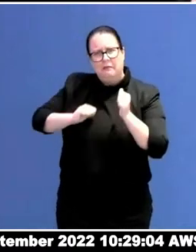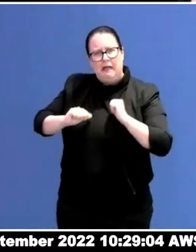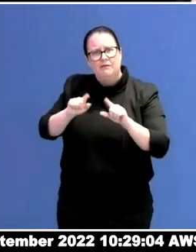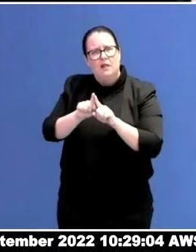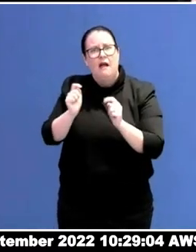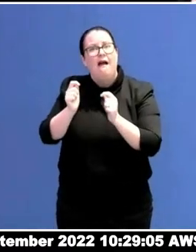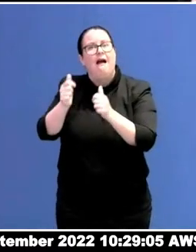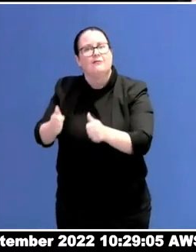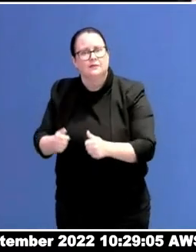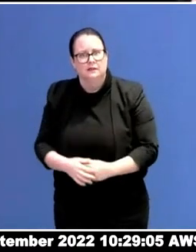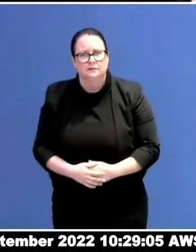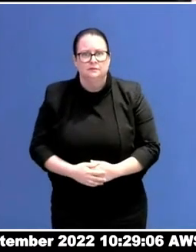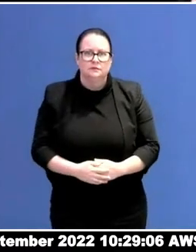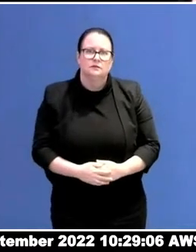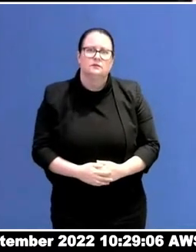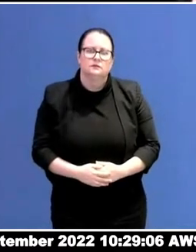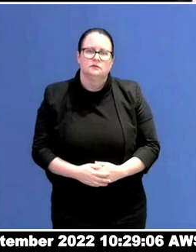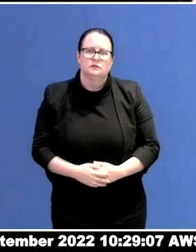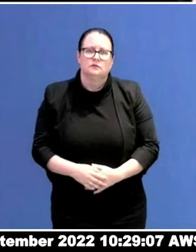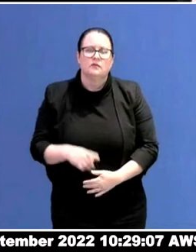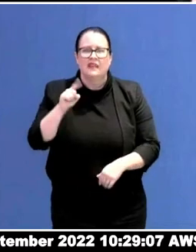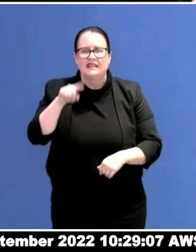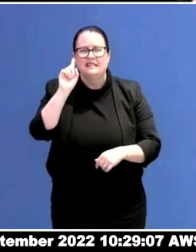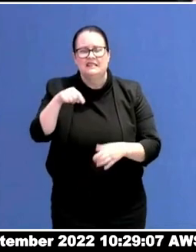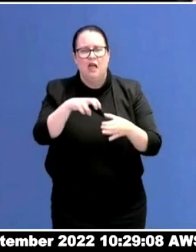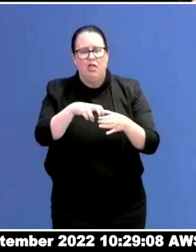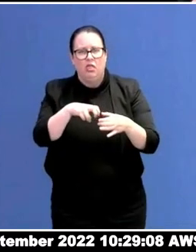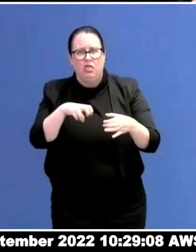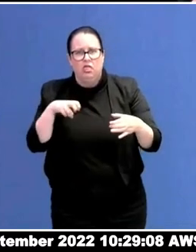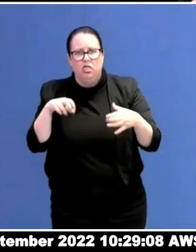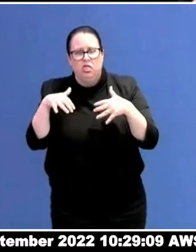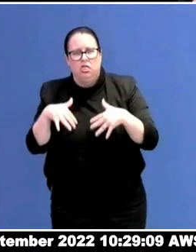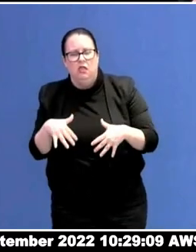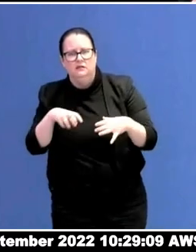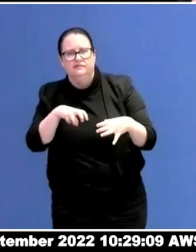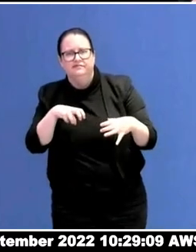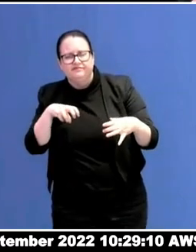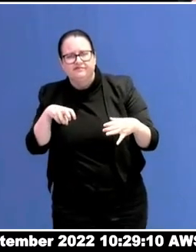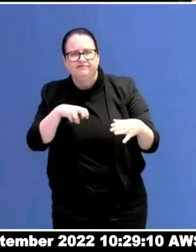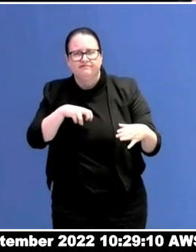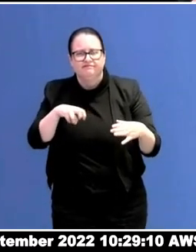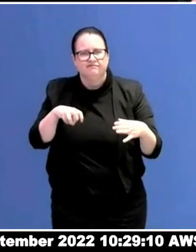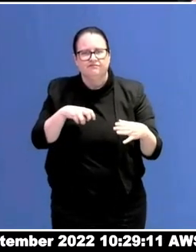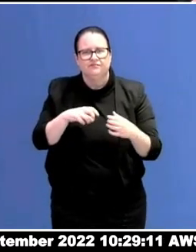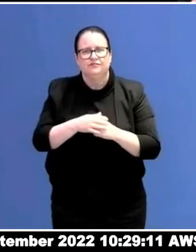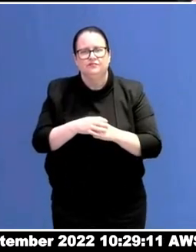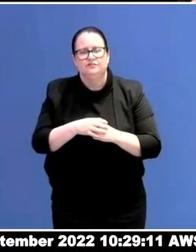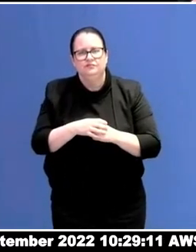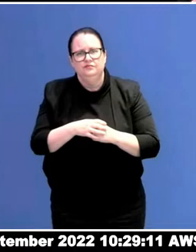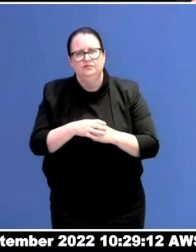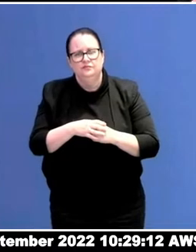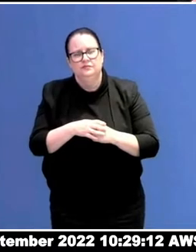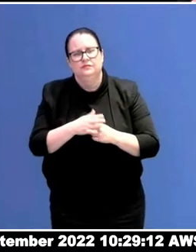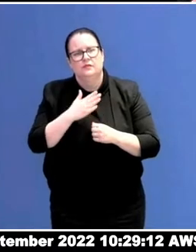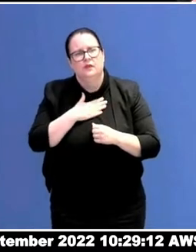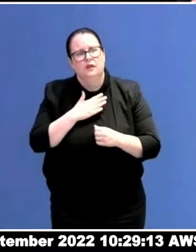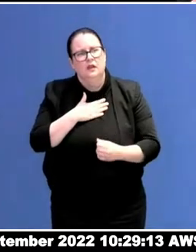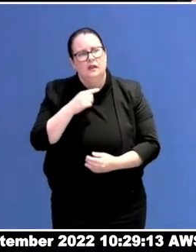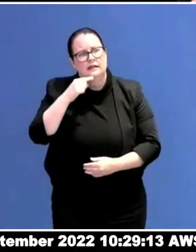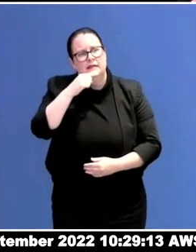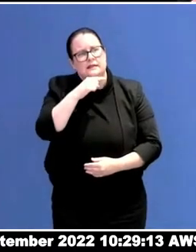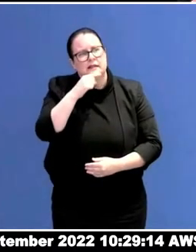Yes, he was very withdrawn and really not himself